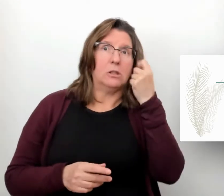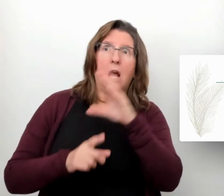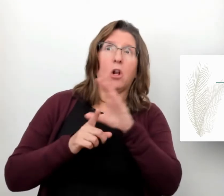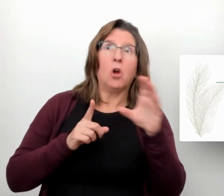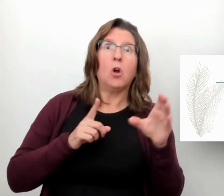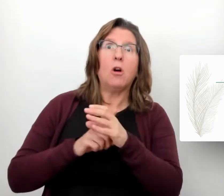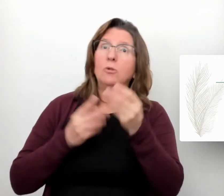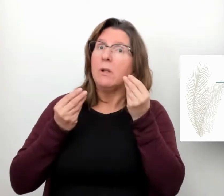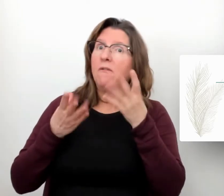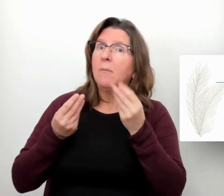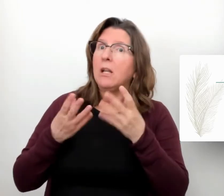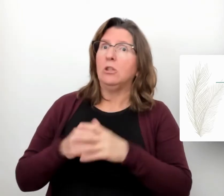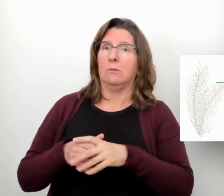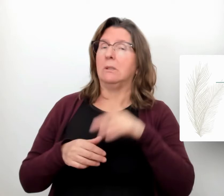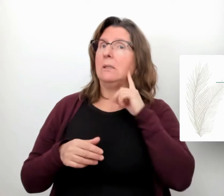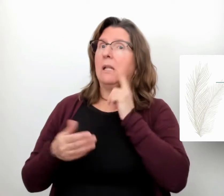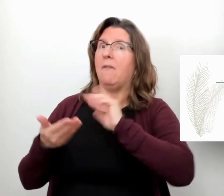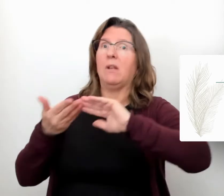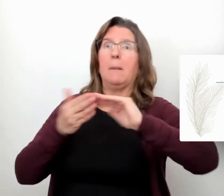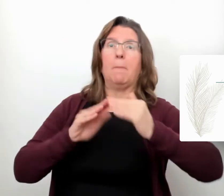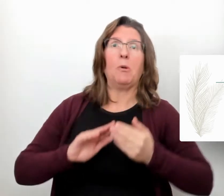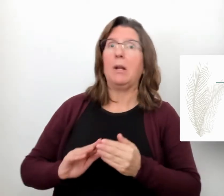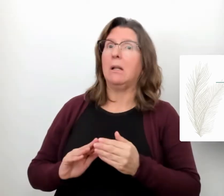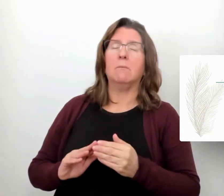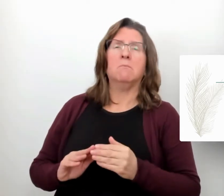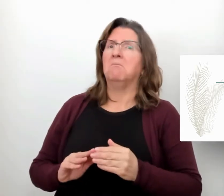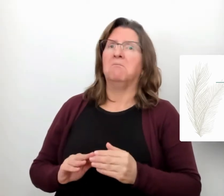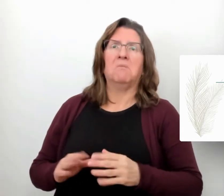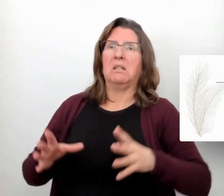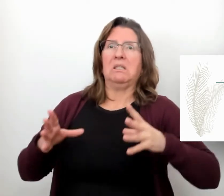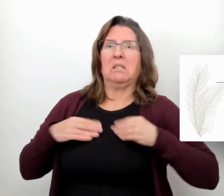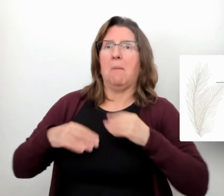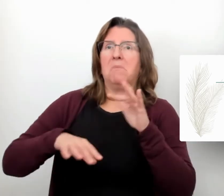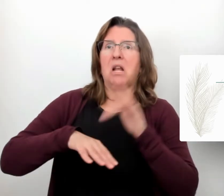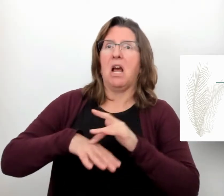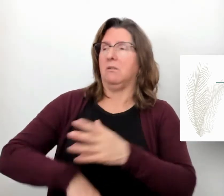Cultural norms in the deaf community . . . touching is perfectly acceptable.